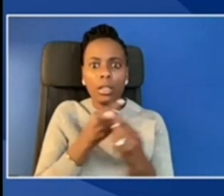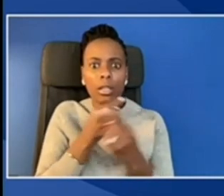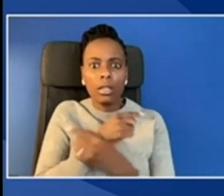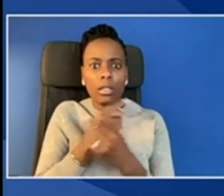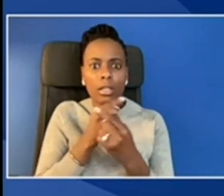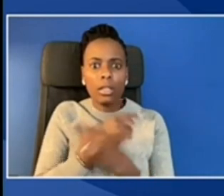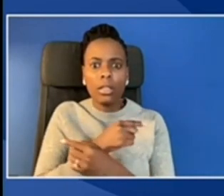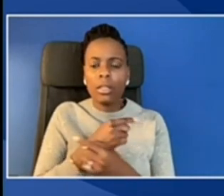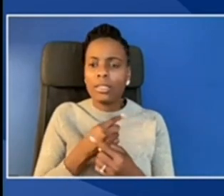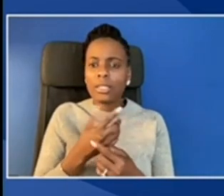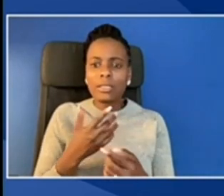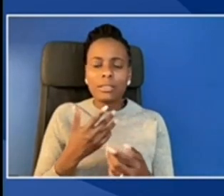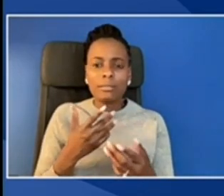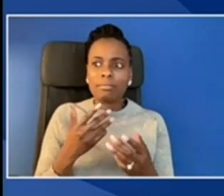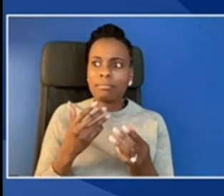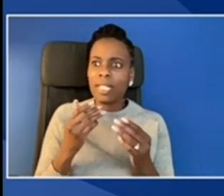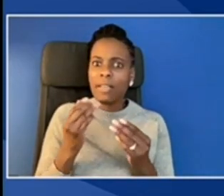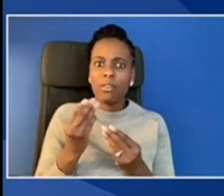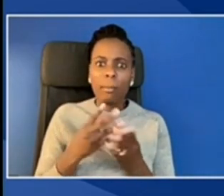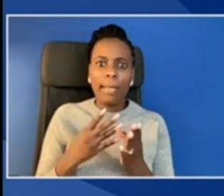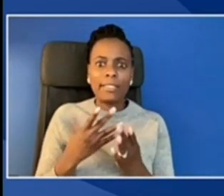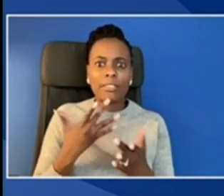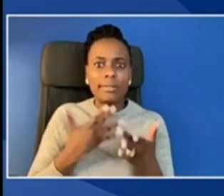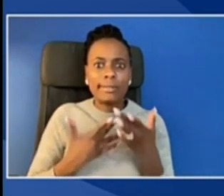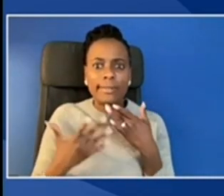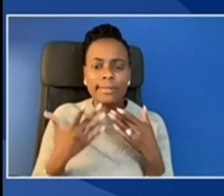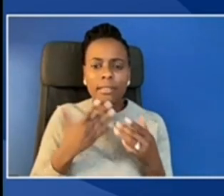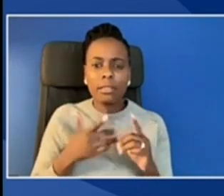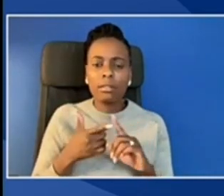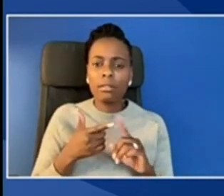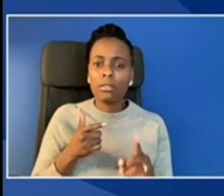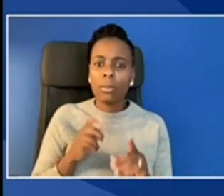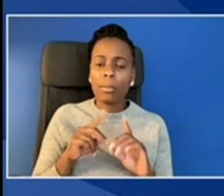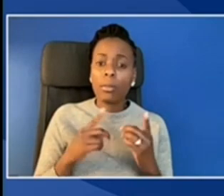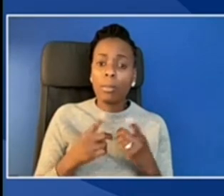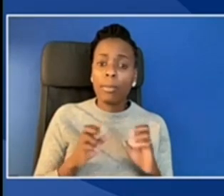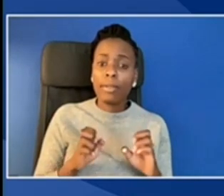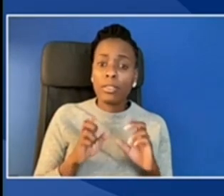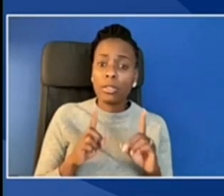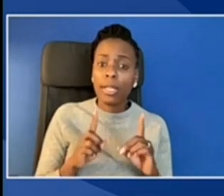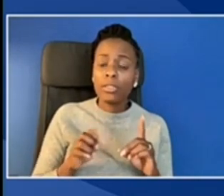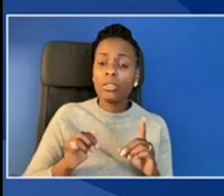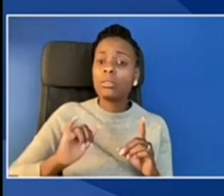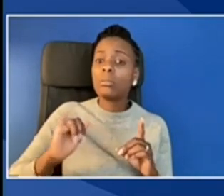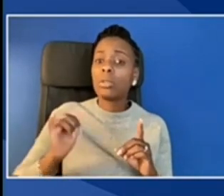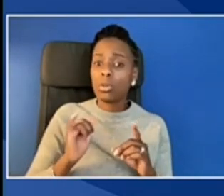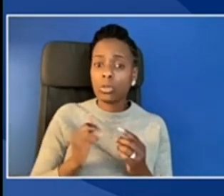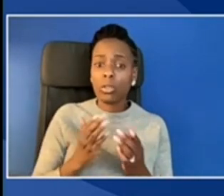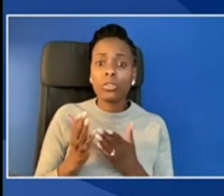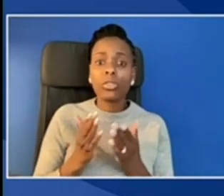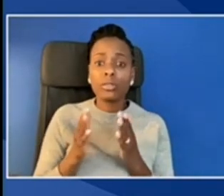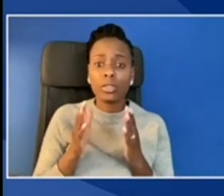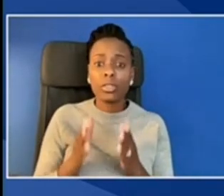information coming from both the Department of Education and the servicers. They keep just pointing fingers at each